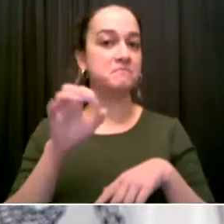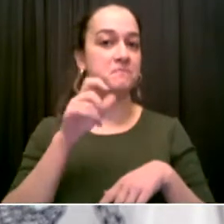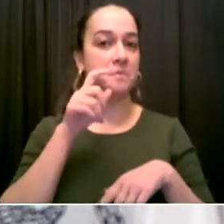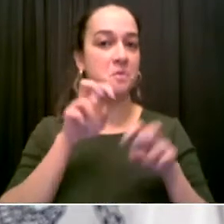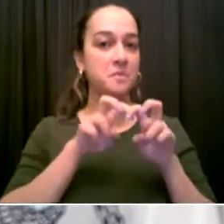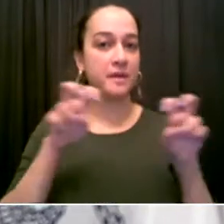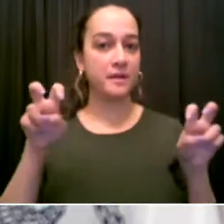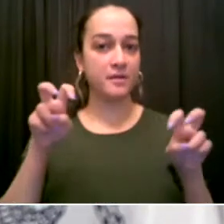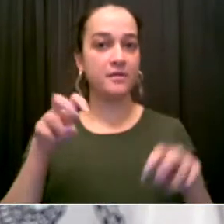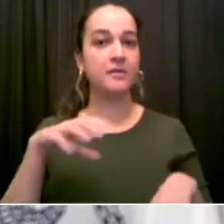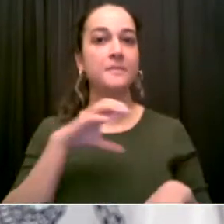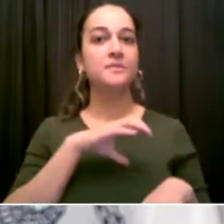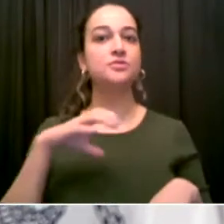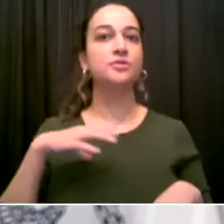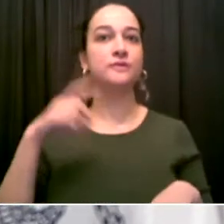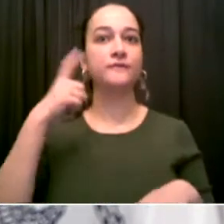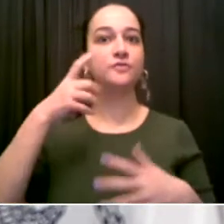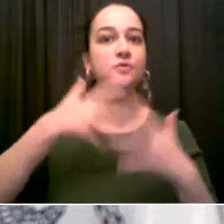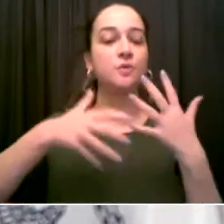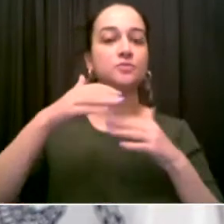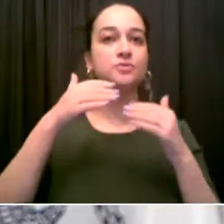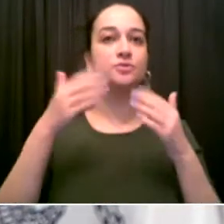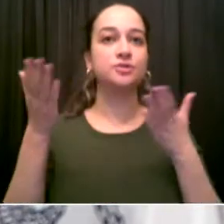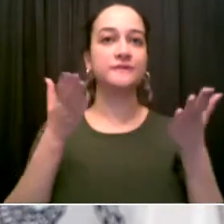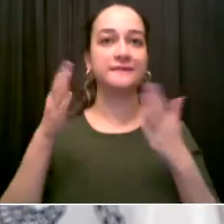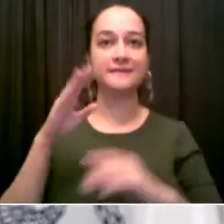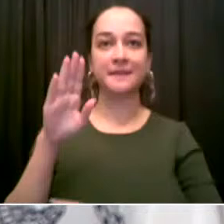OF EACH.